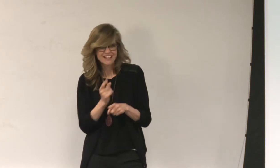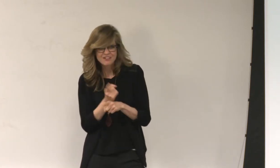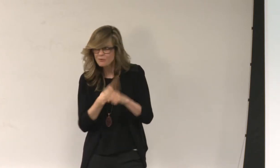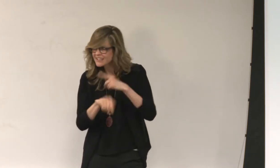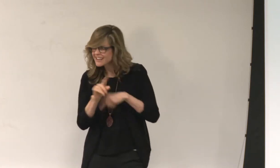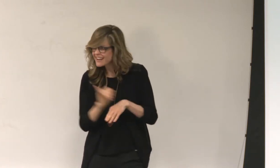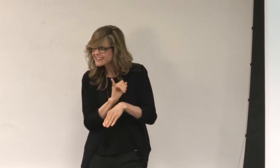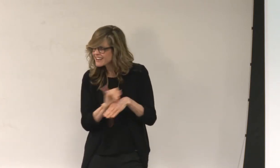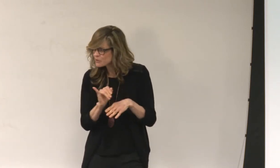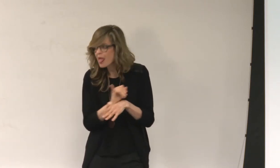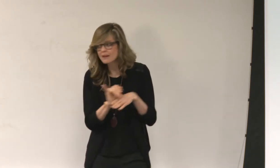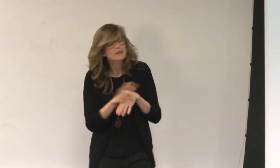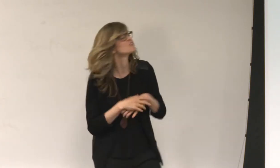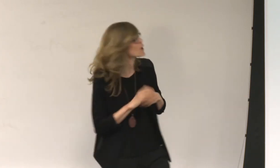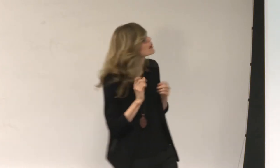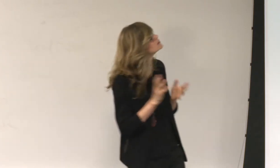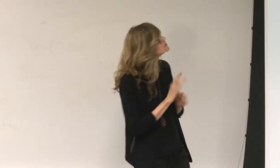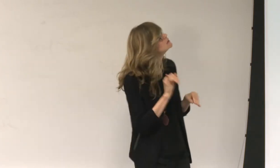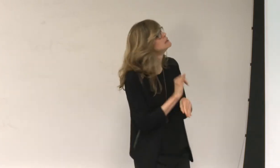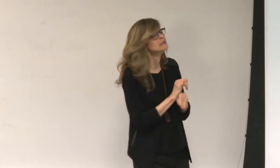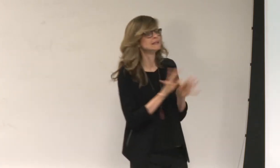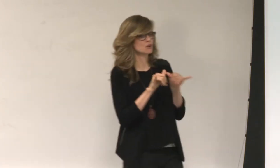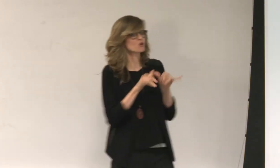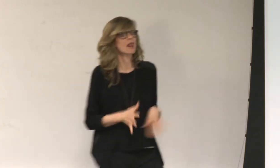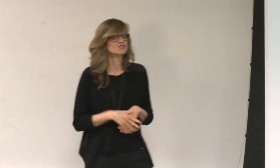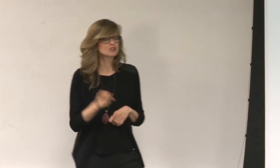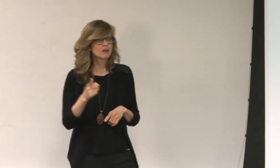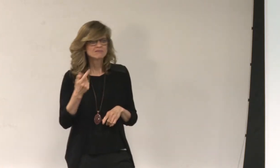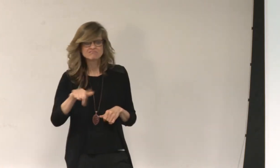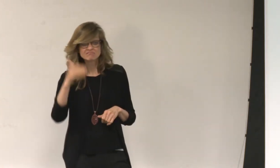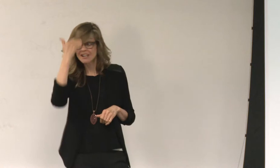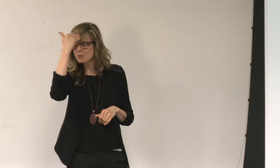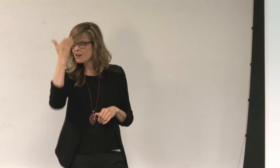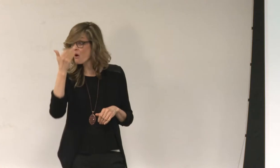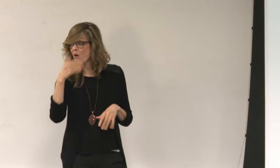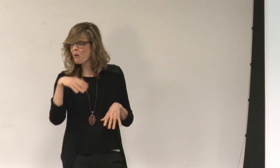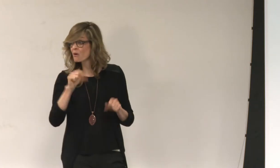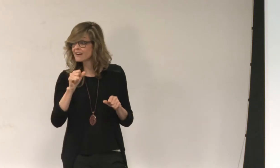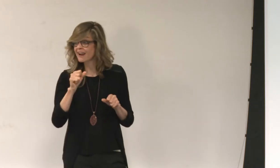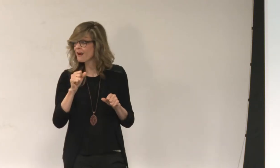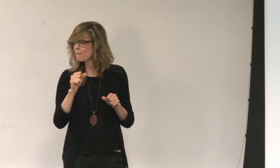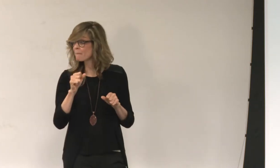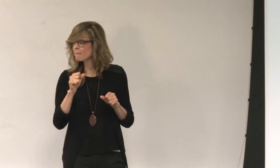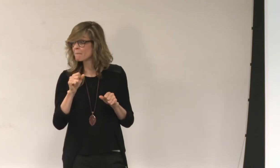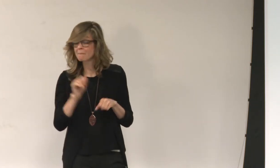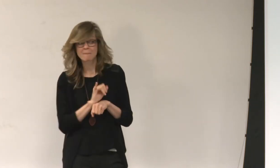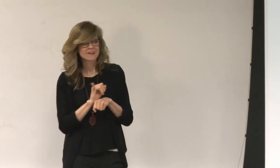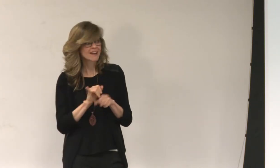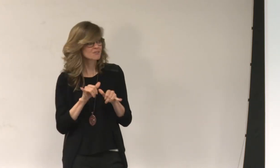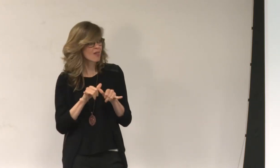IS THAT THE RIGHT SIGN FOR INDUSTRIAL? OK. SO, INDUSTRIAL ENGINEERING IS WHAT I SWITCHED TO. TRANSFERRED TO THAT MAJOR.